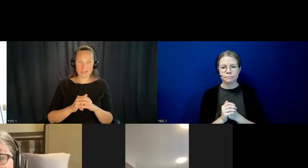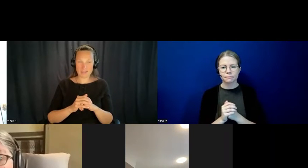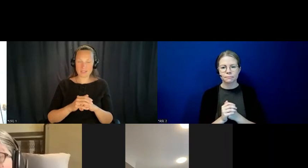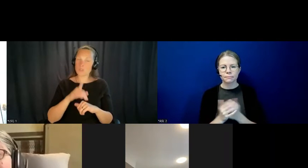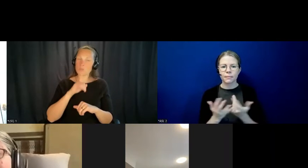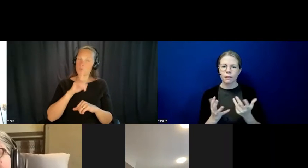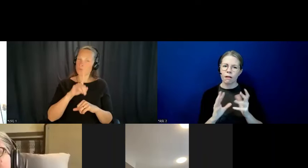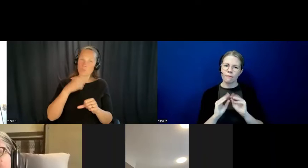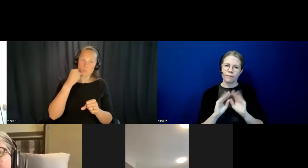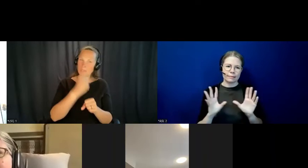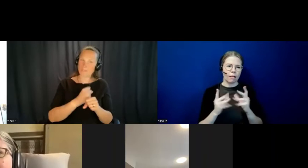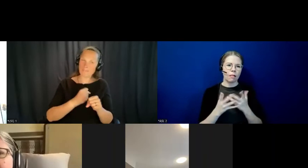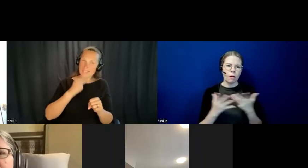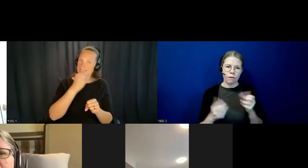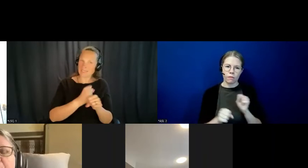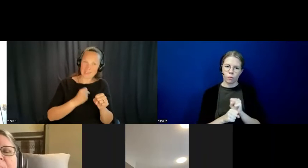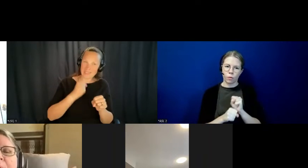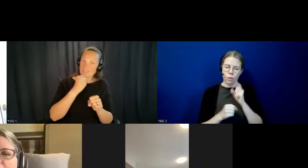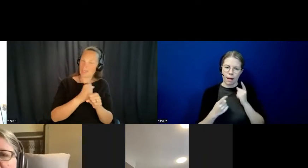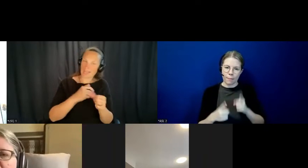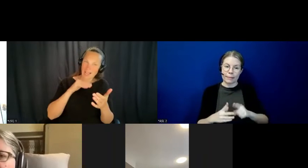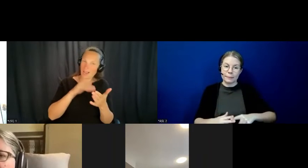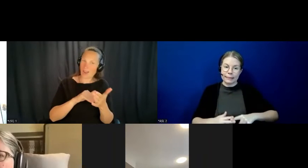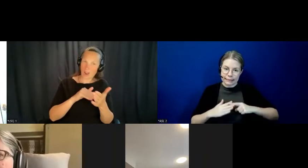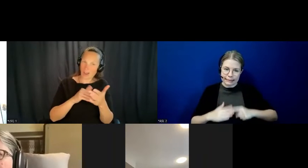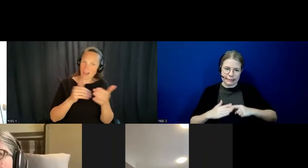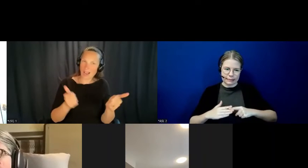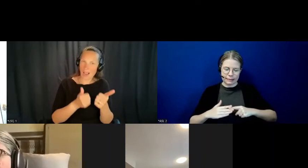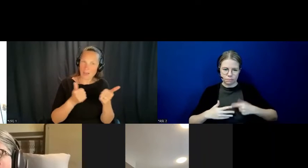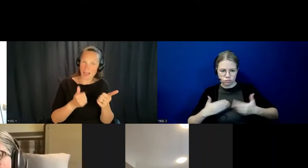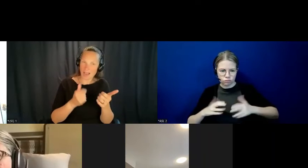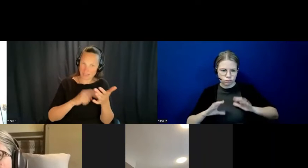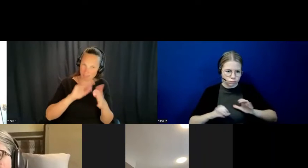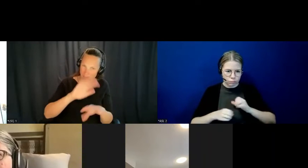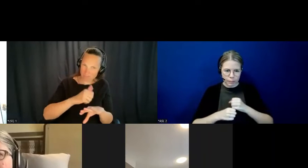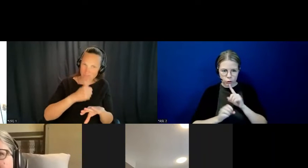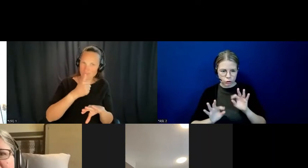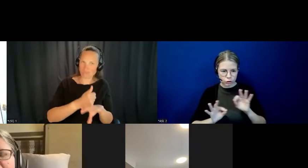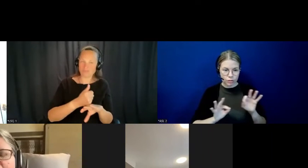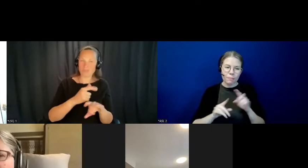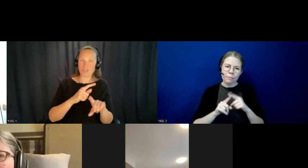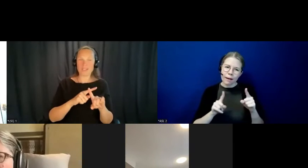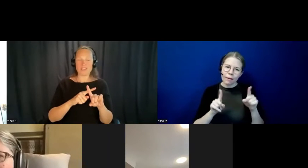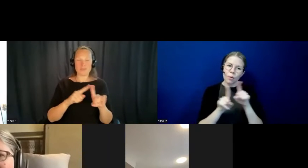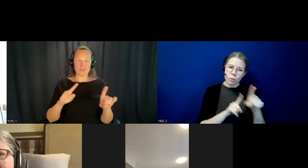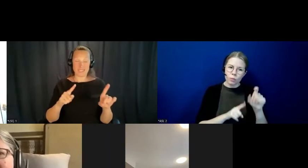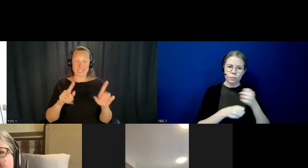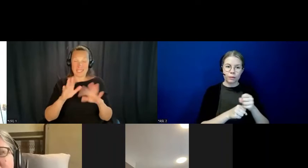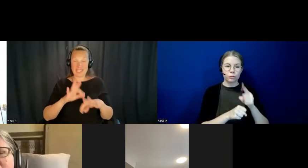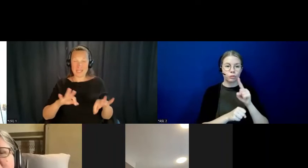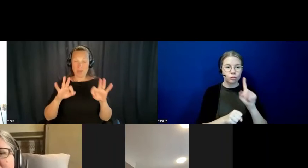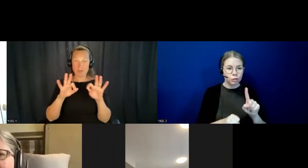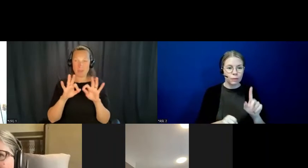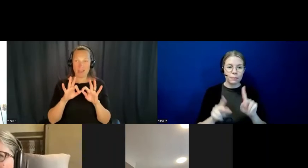AT THE BEGINNING. BUT WE NEED TO ENSURE THAT THERE ARE WATCHDOGS WITHIN THE DISABILITY COMMUNITY,